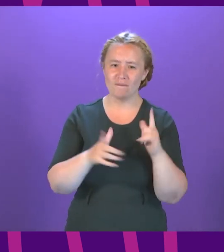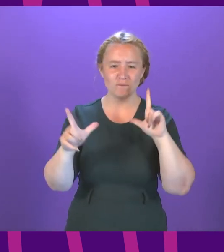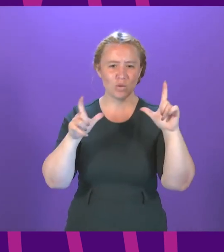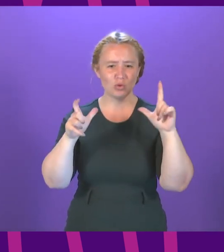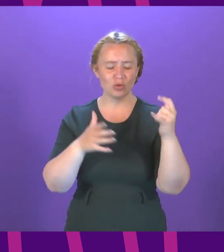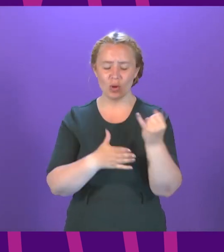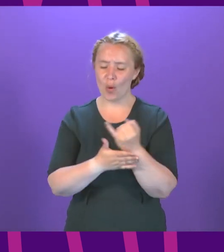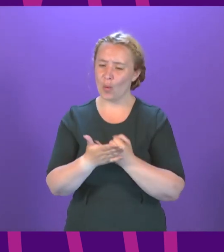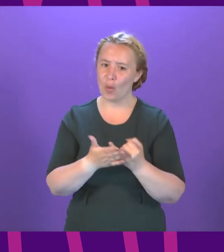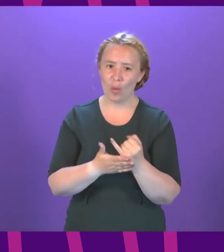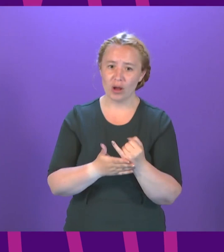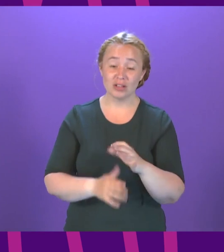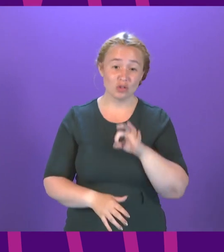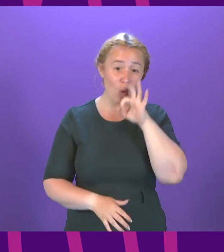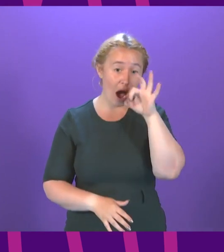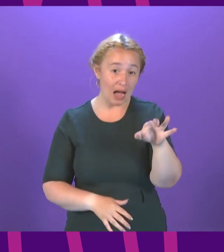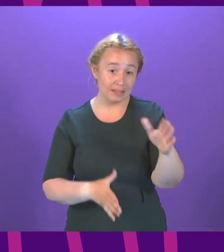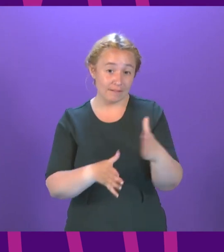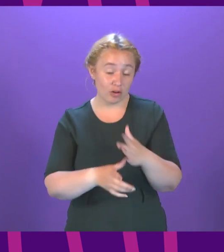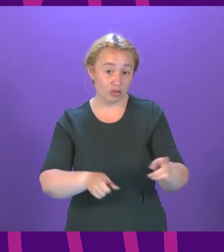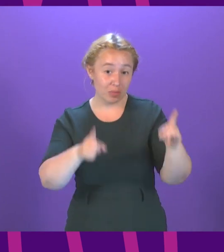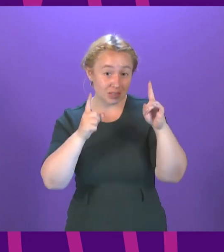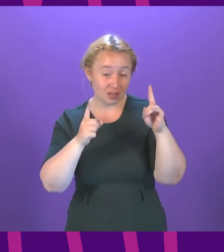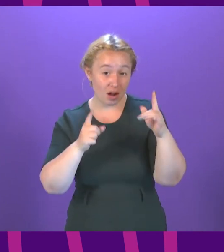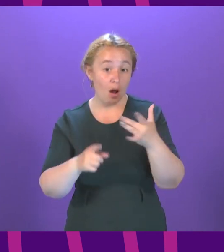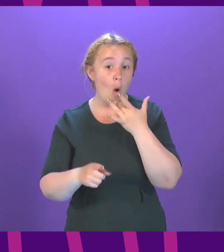What measures are being taken to ensure that such facilities are deep cleaned?